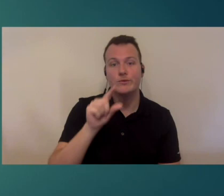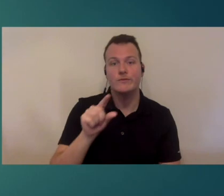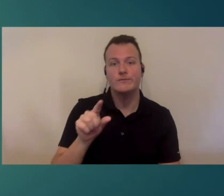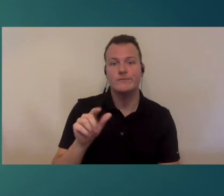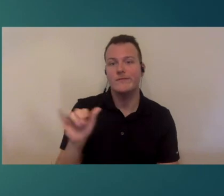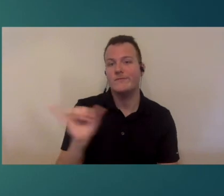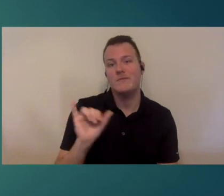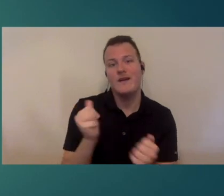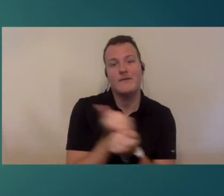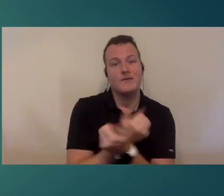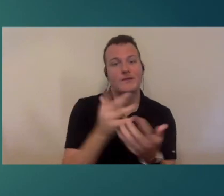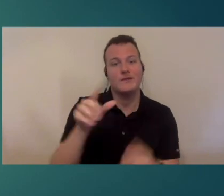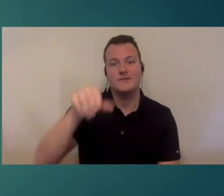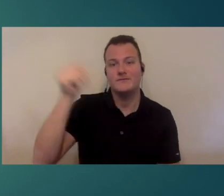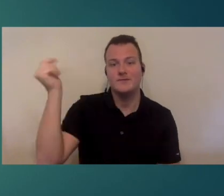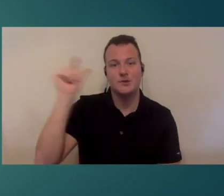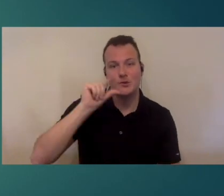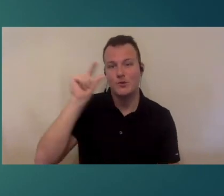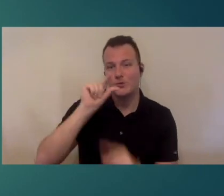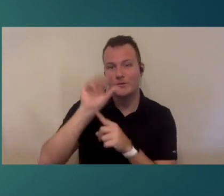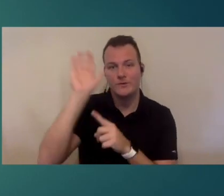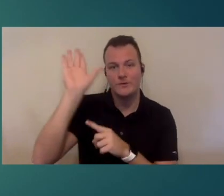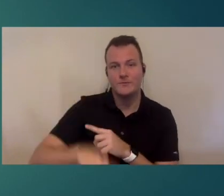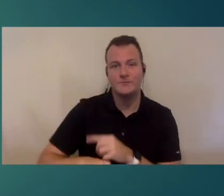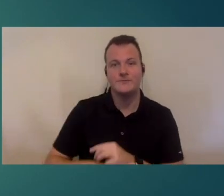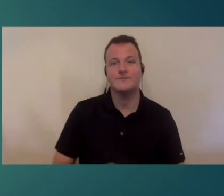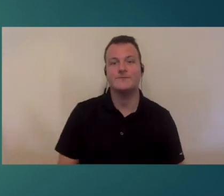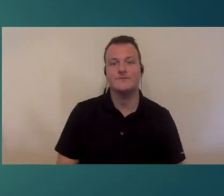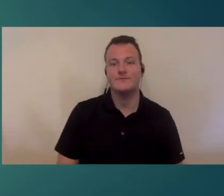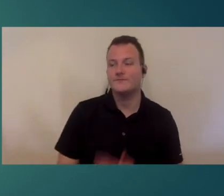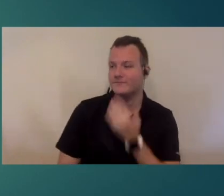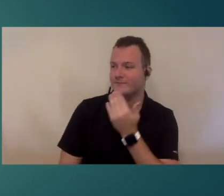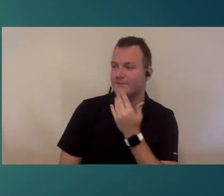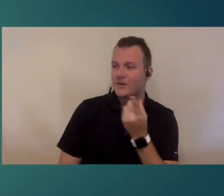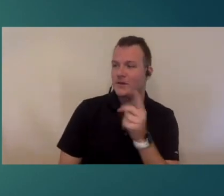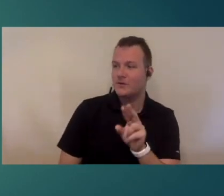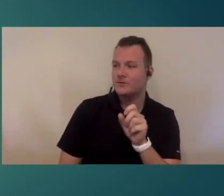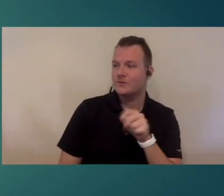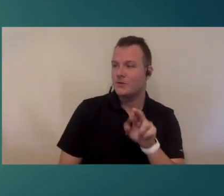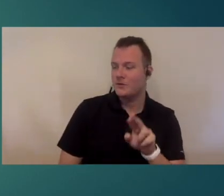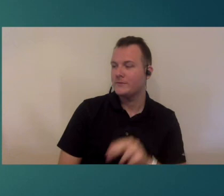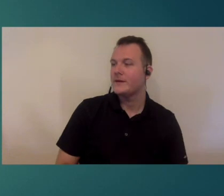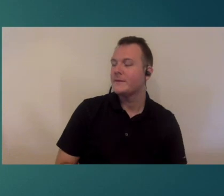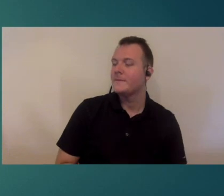like we do everything else. Thank You, Dr. Spoor. We have another question